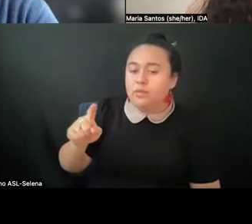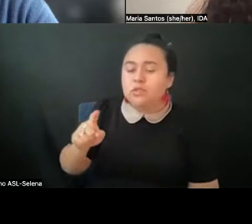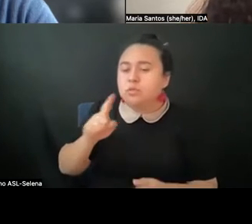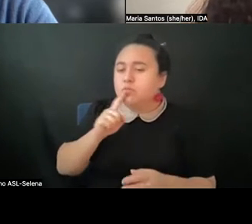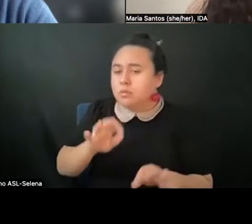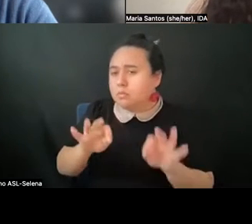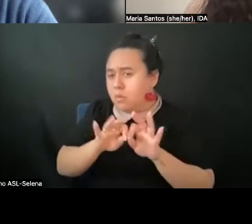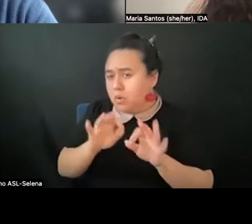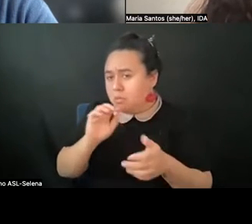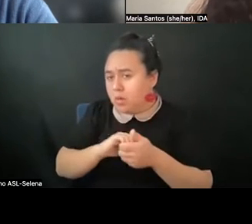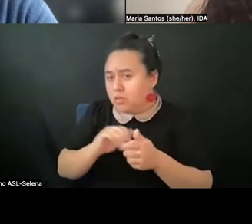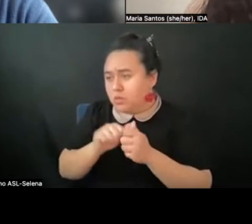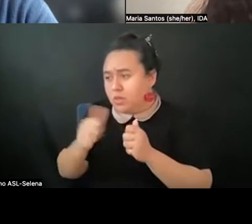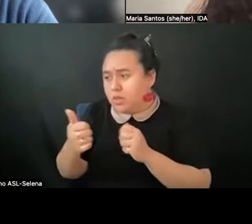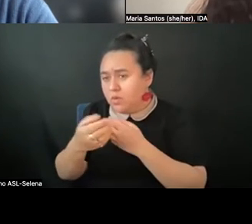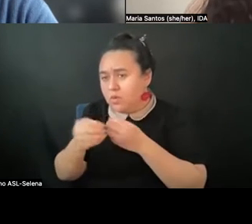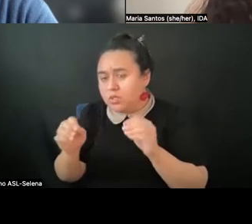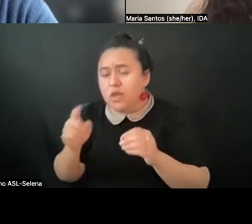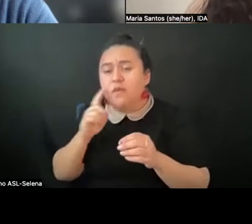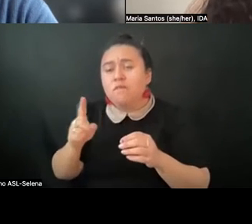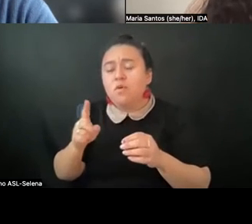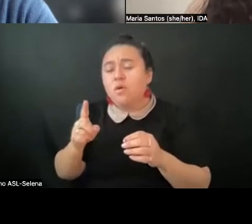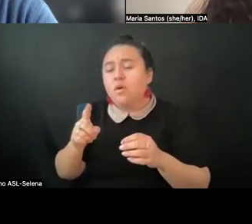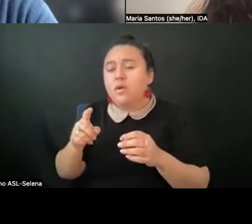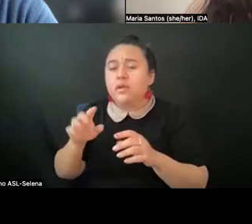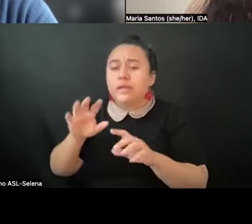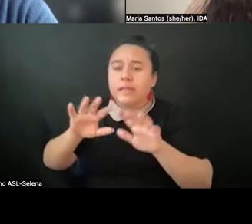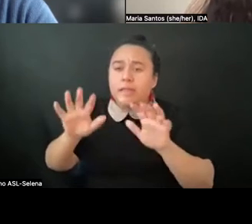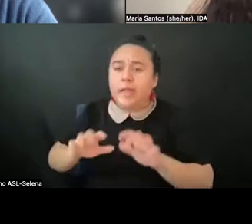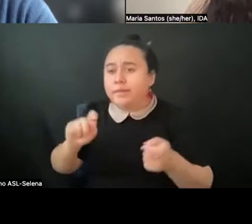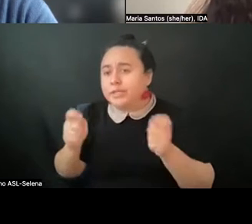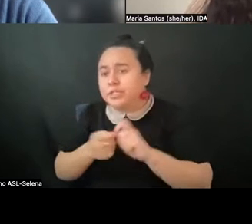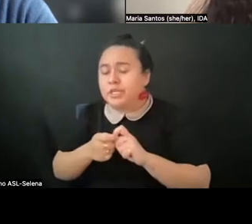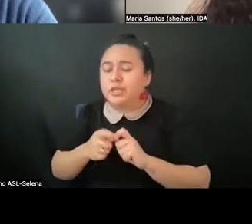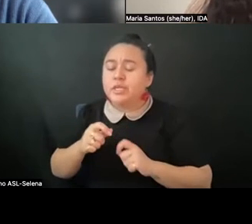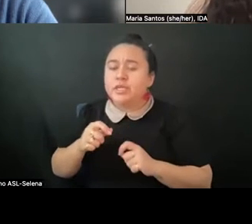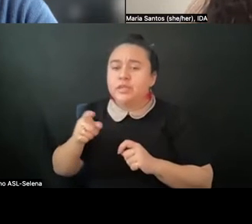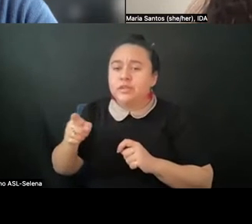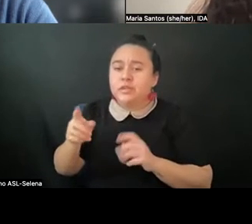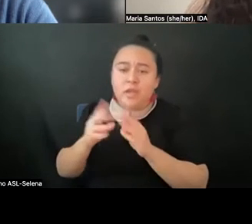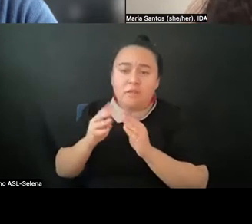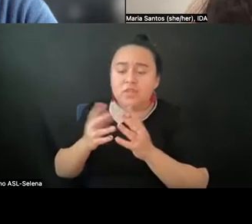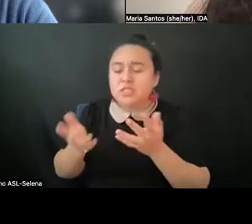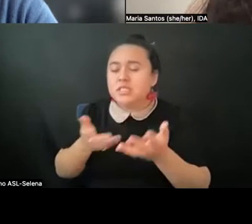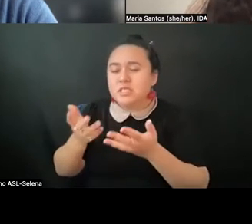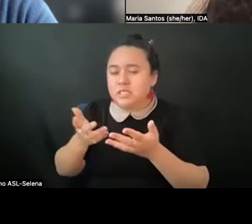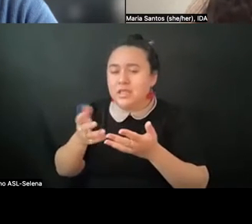For example, for climate change non-profits and conferences since this film is about climate change. I figure that is more for impact.